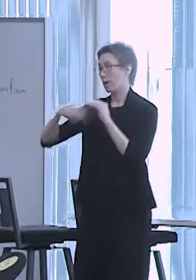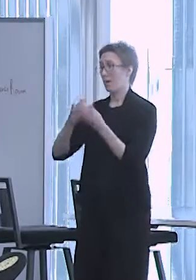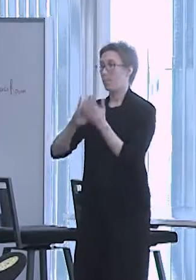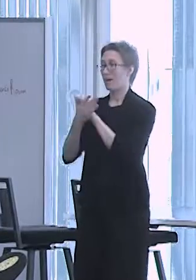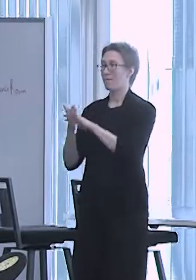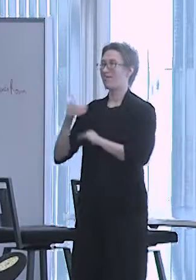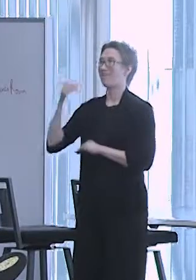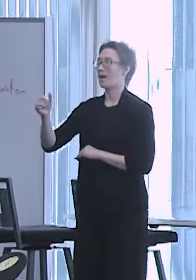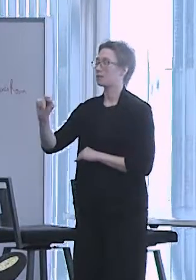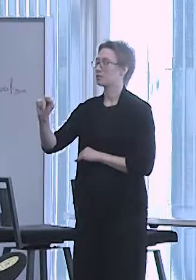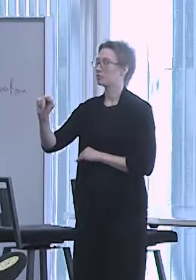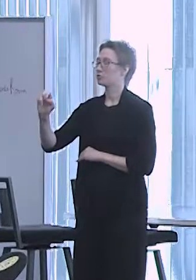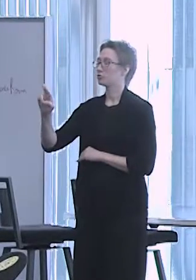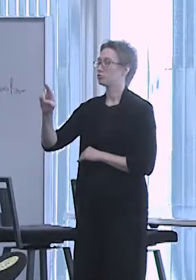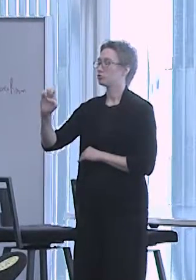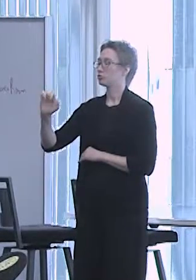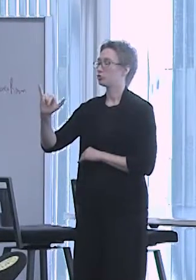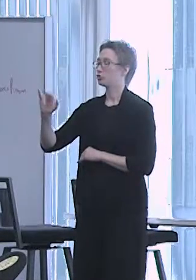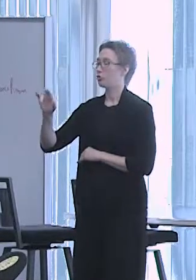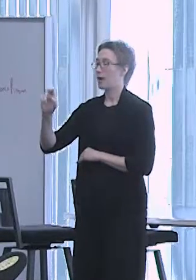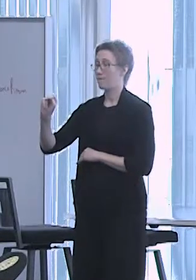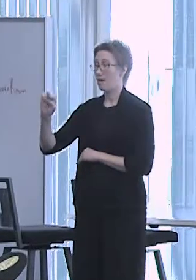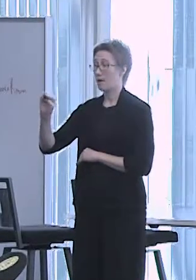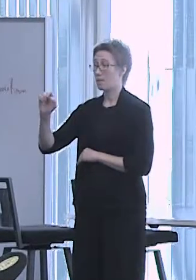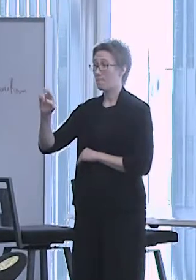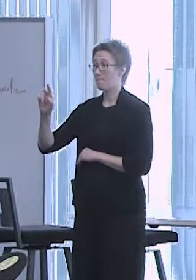Oscar Grant, Philando Castile, Mike Brown,